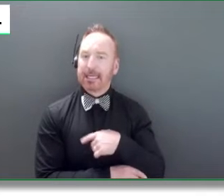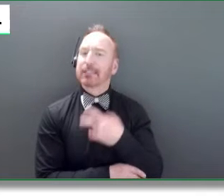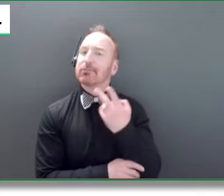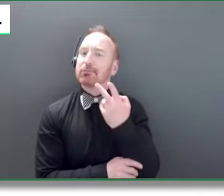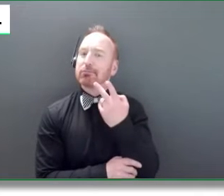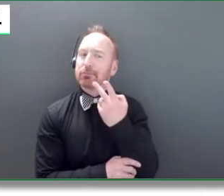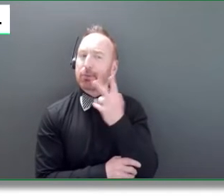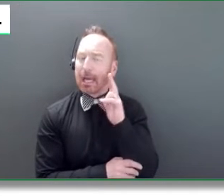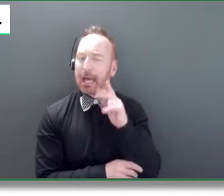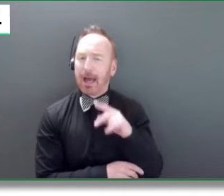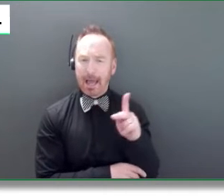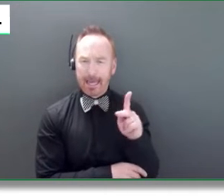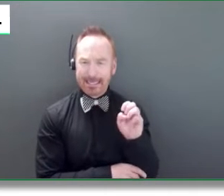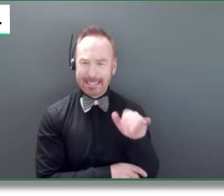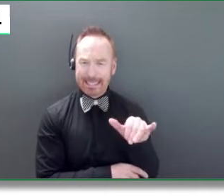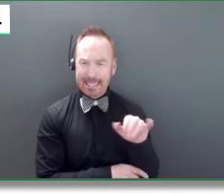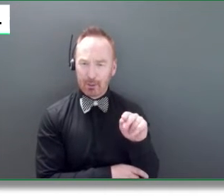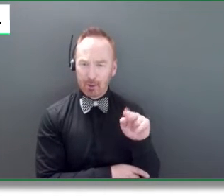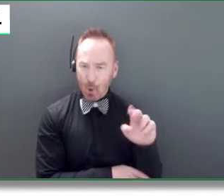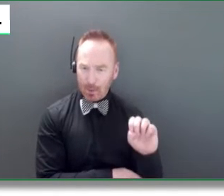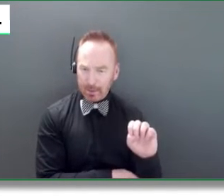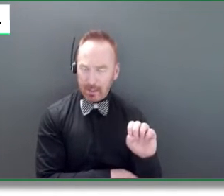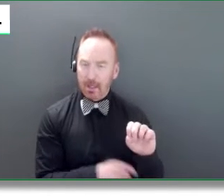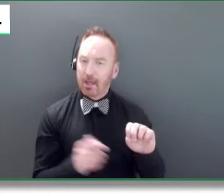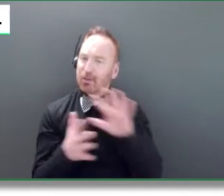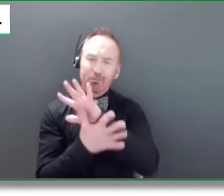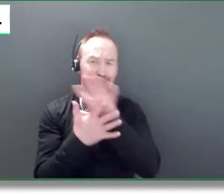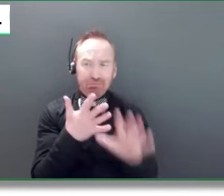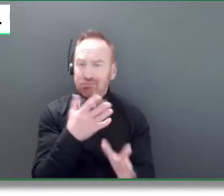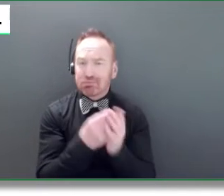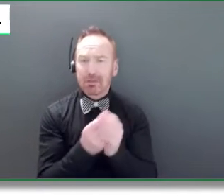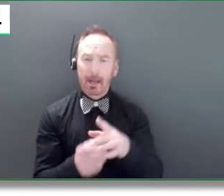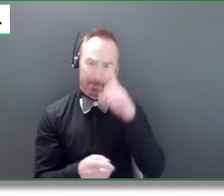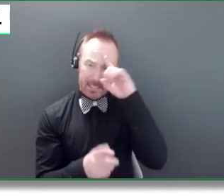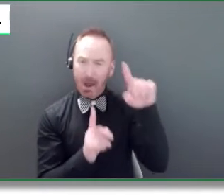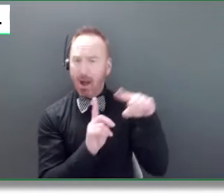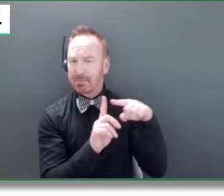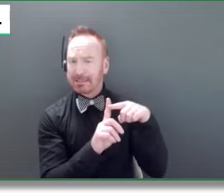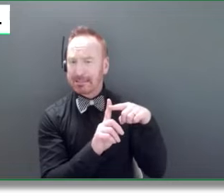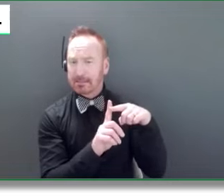Things are changing and each of us can help make things change.